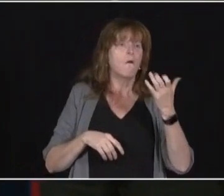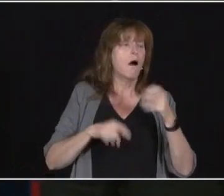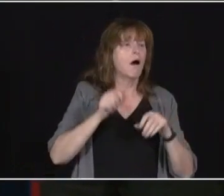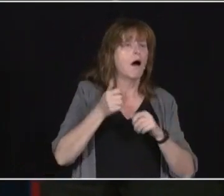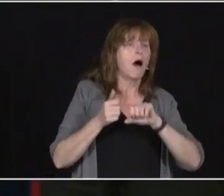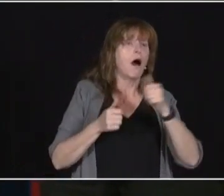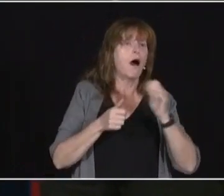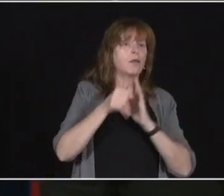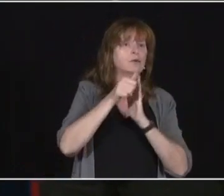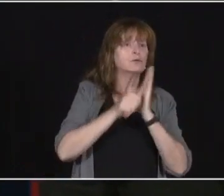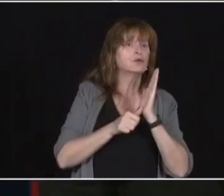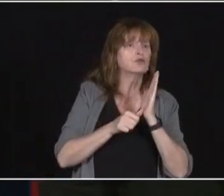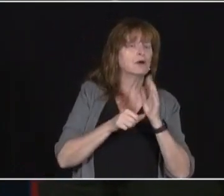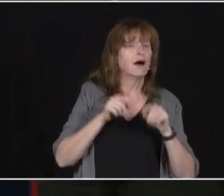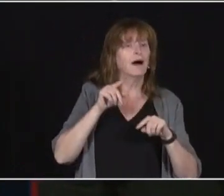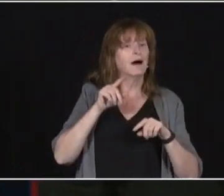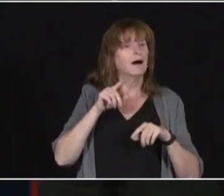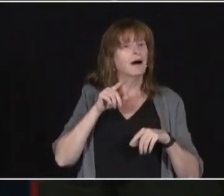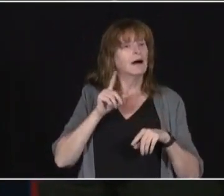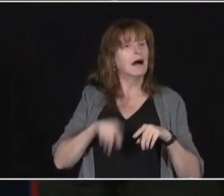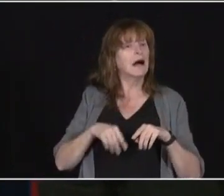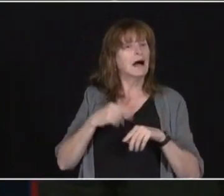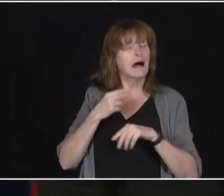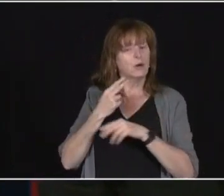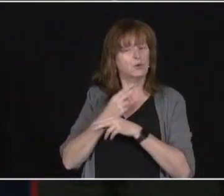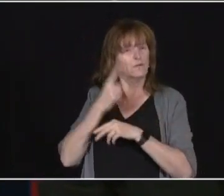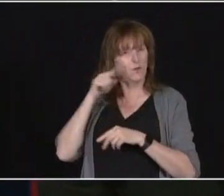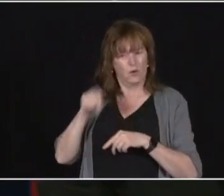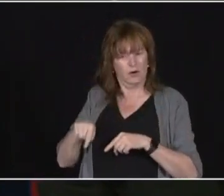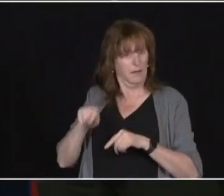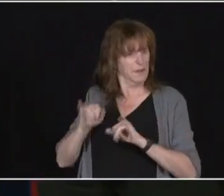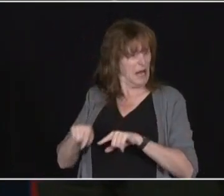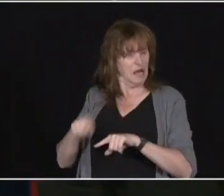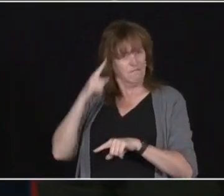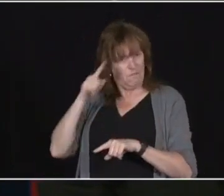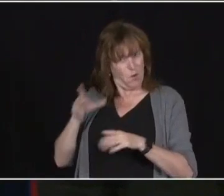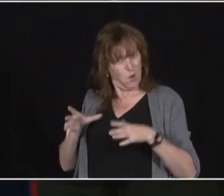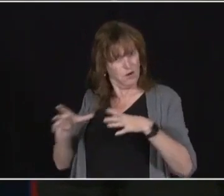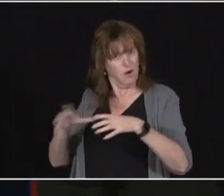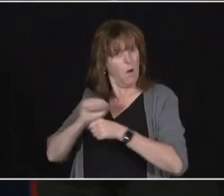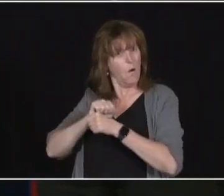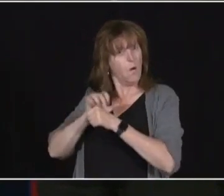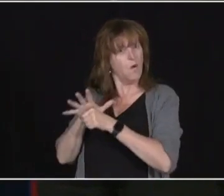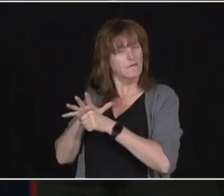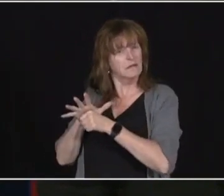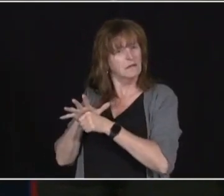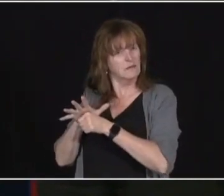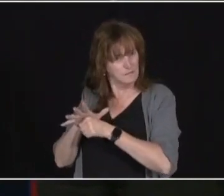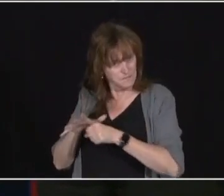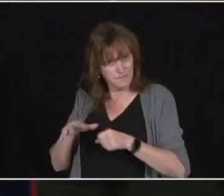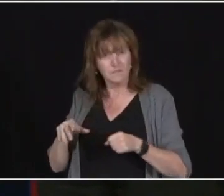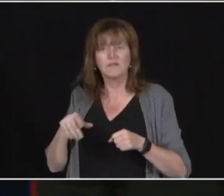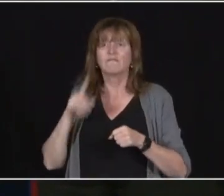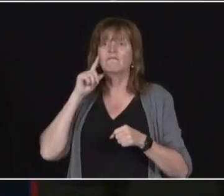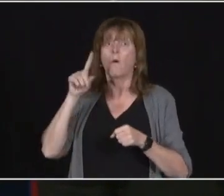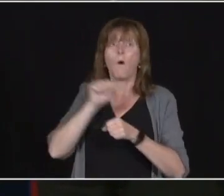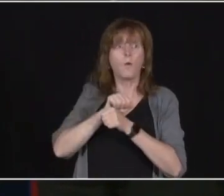they will have to have their own supply and not tap into the pandemic supply. We are supplying them regularly with what they have